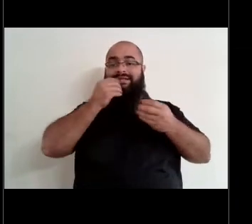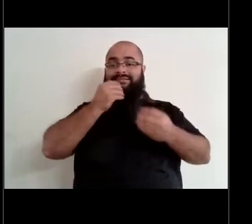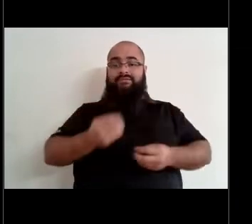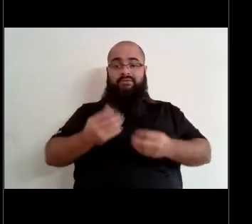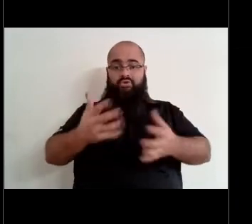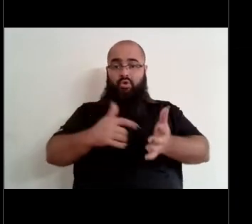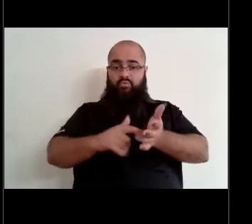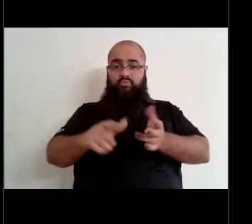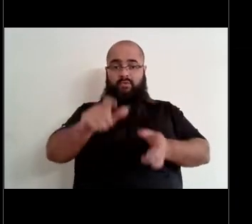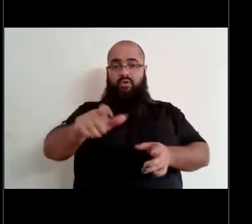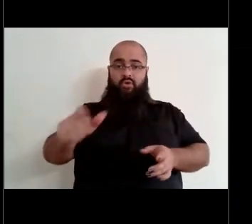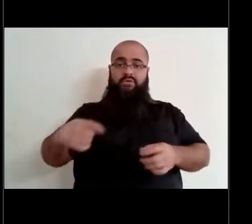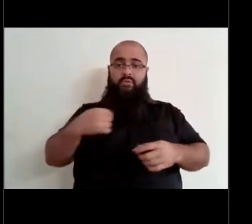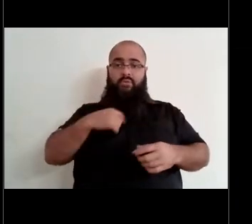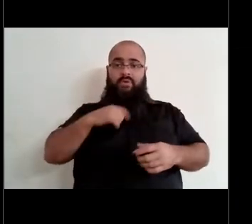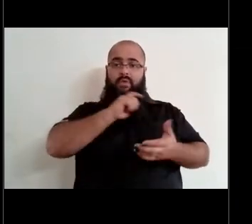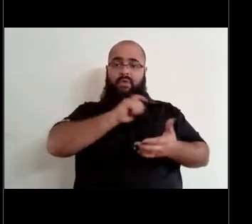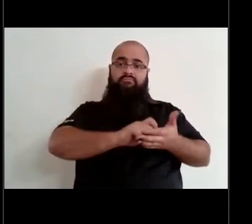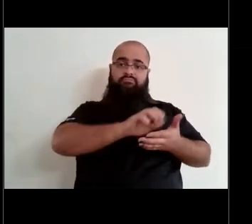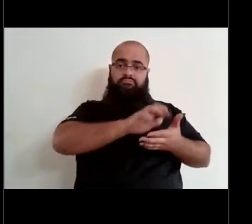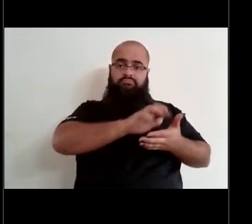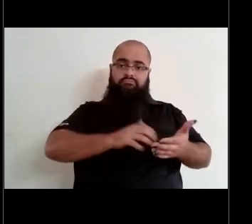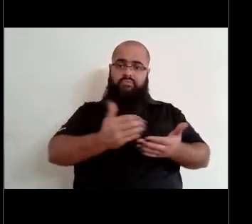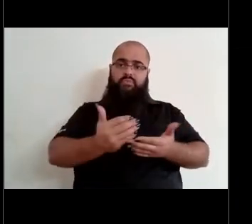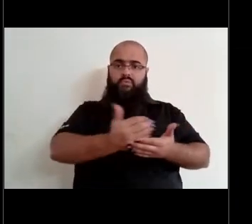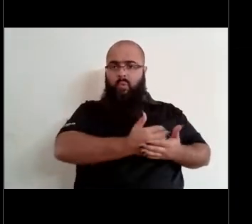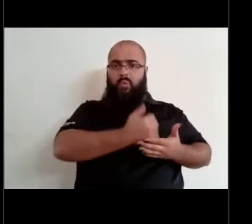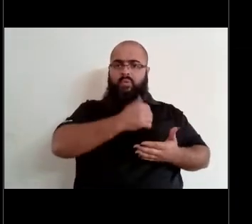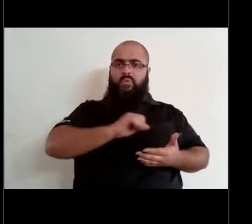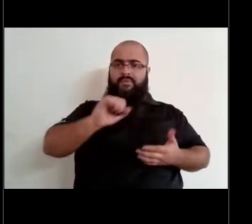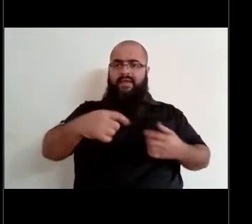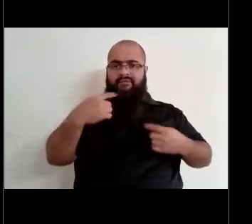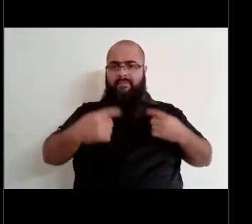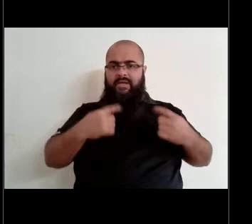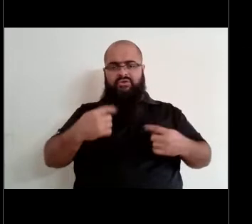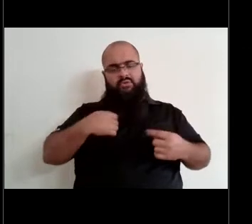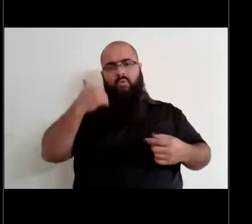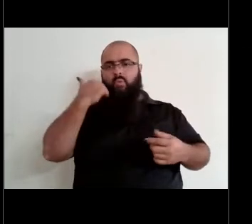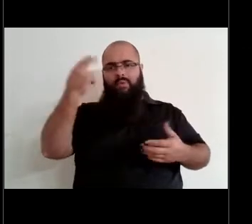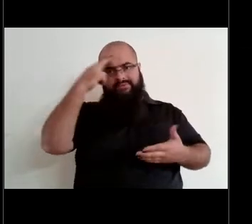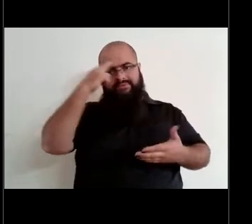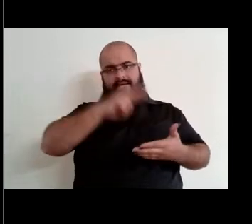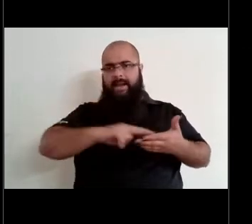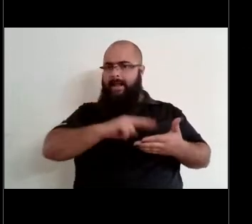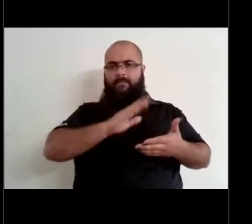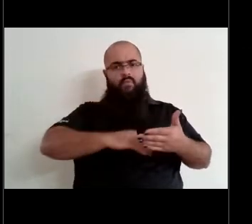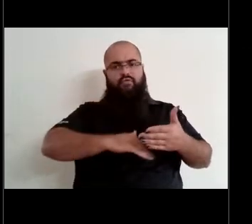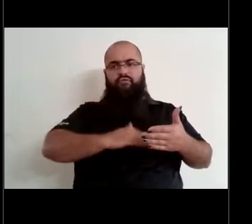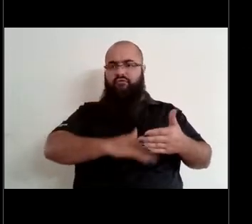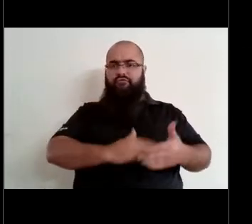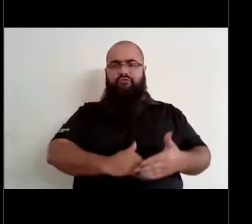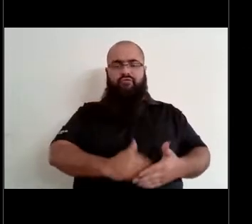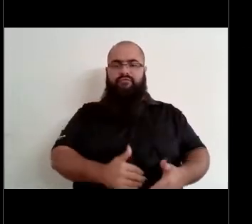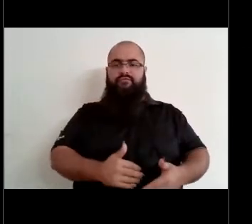and wants an urgent order that they can live with her around the father has no time. This particular compliant will need some legal advice about parenting hand associated matters.